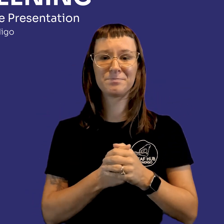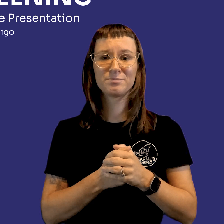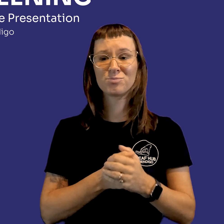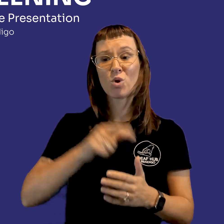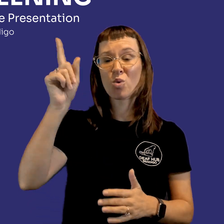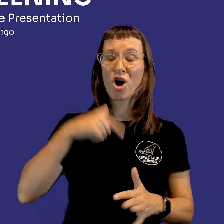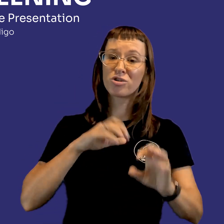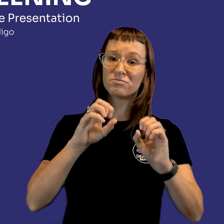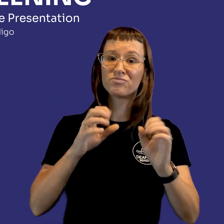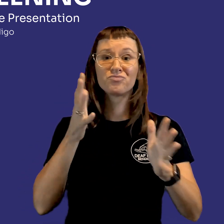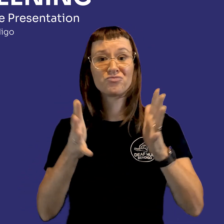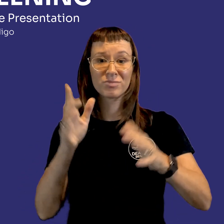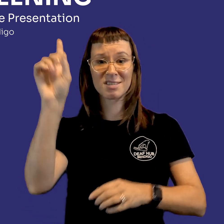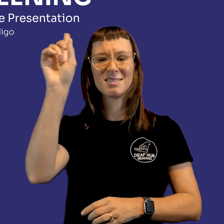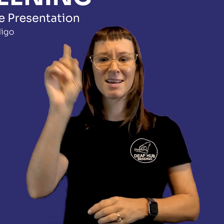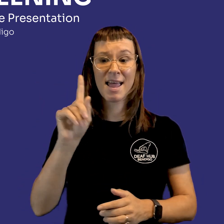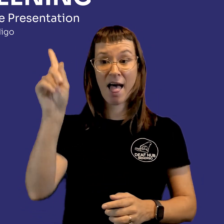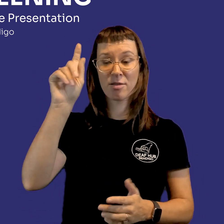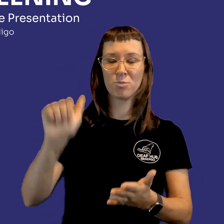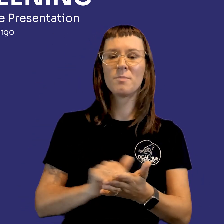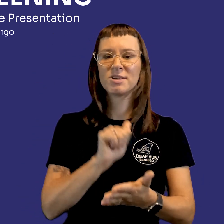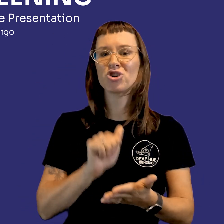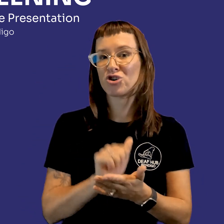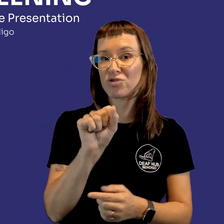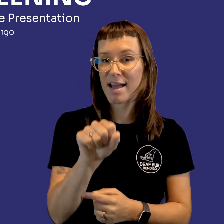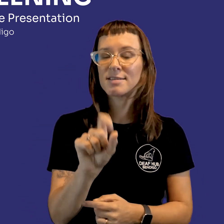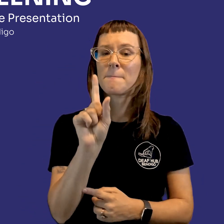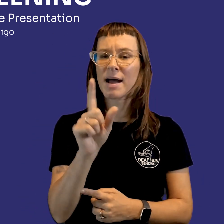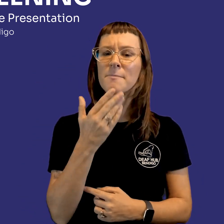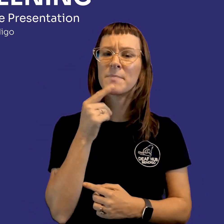The information presented here is factually correct and up to date at time of publication.